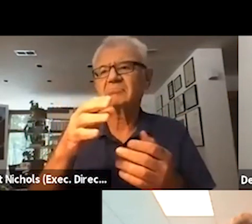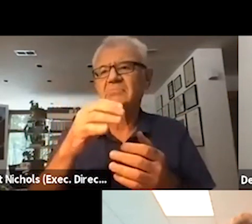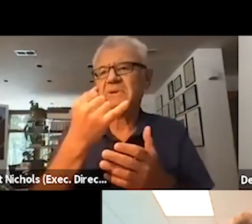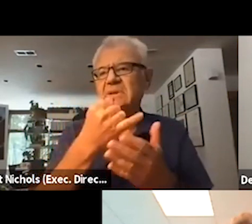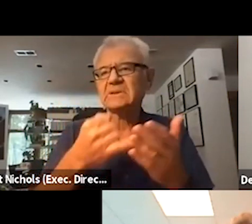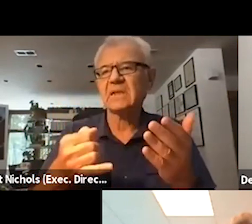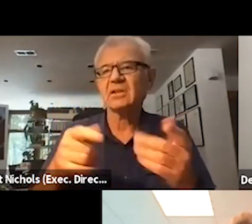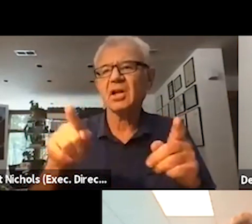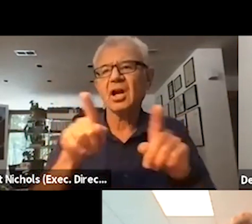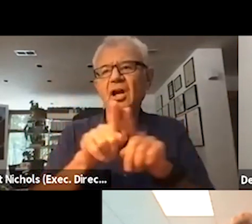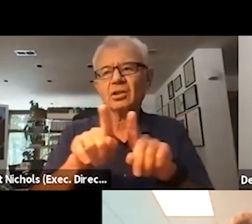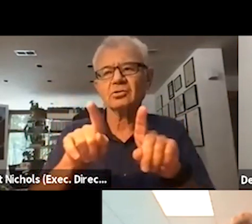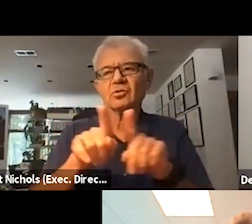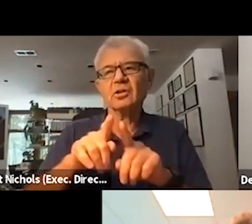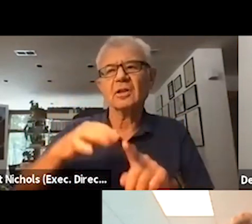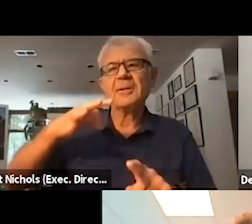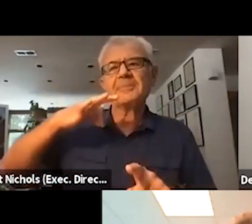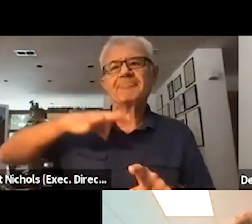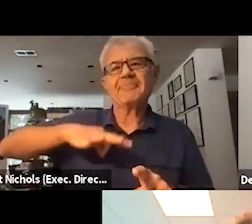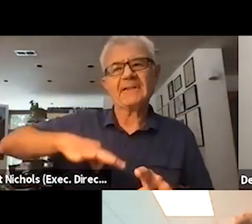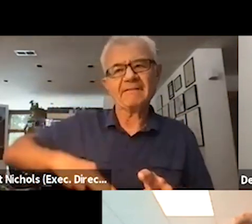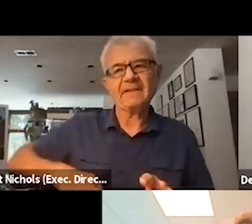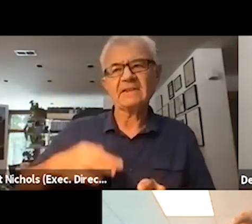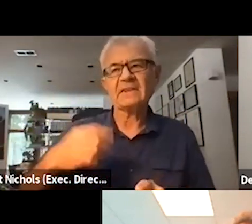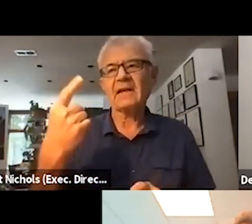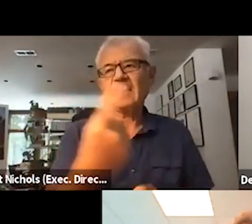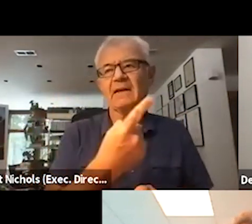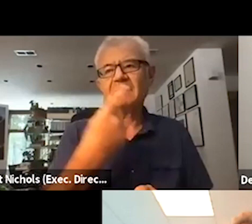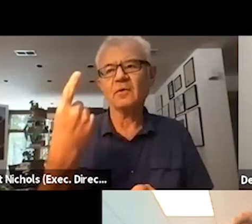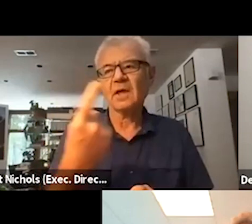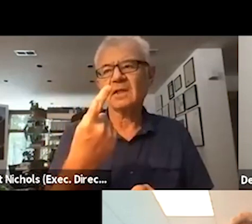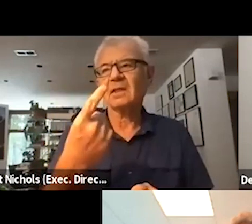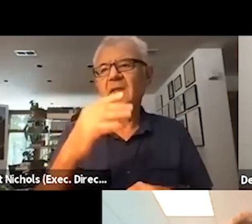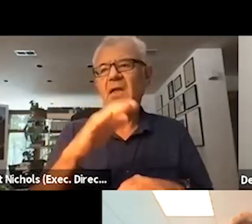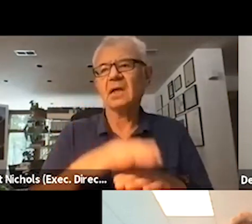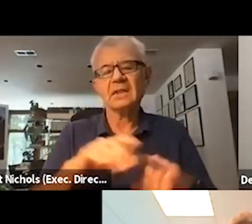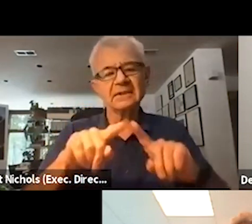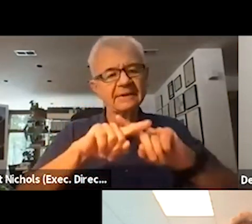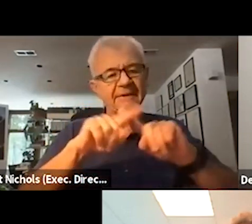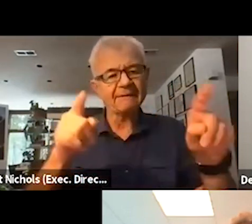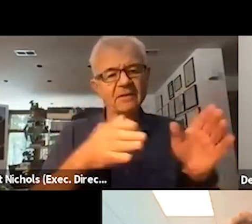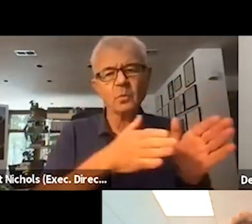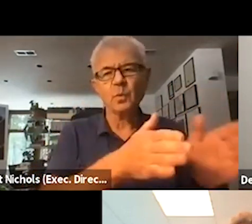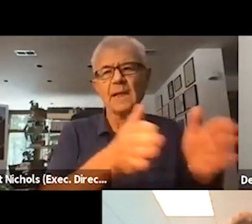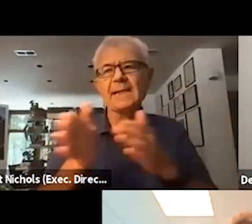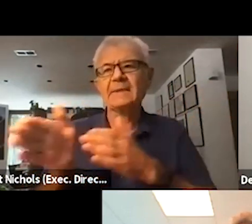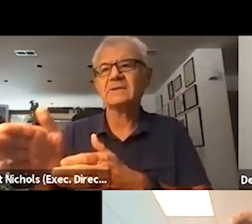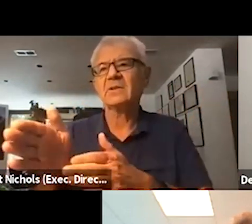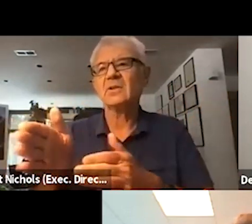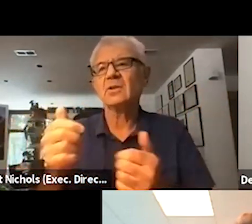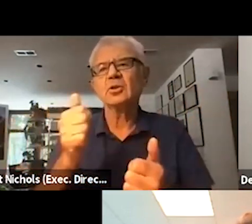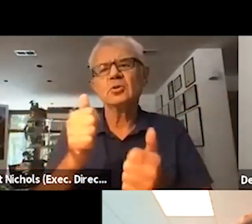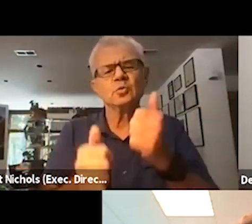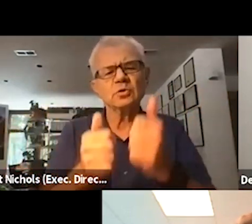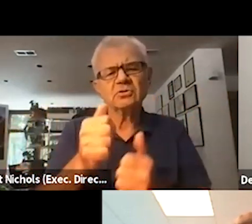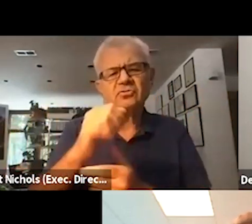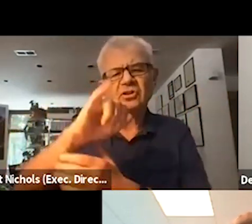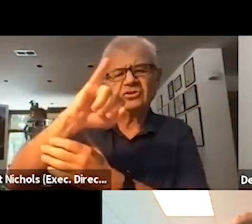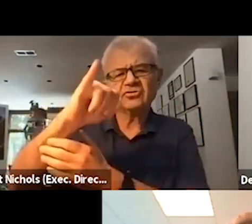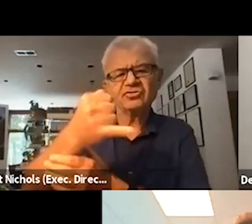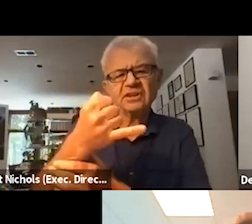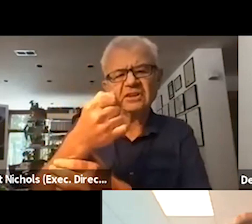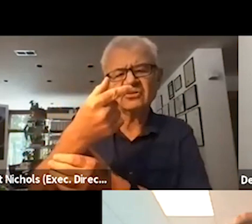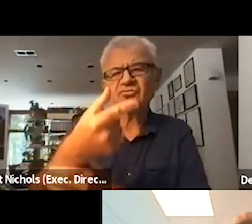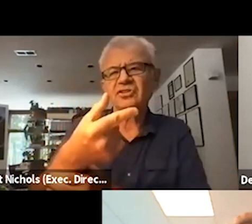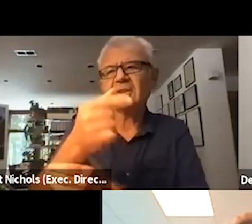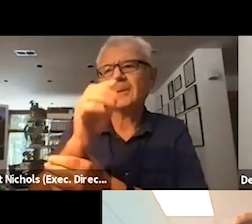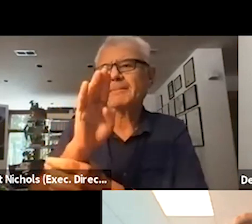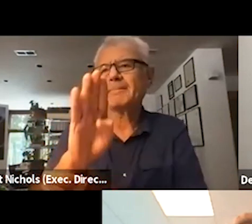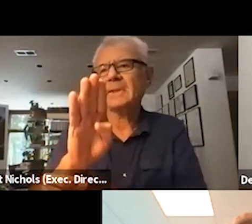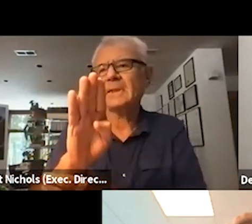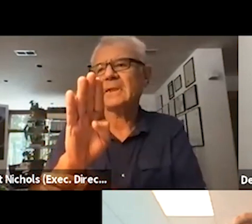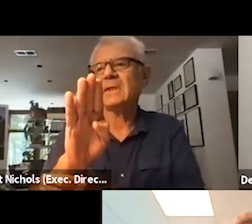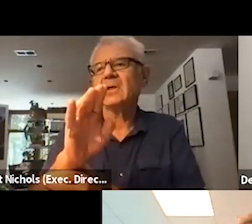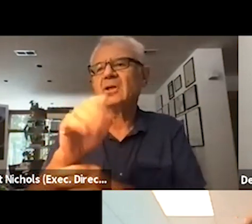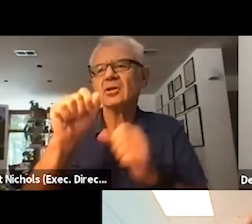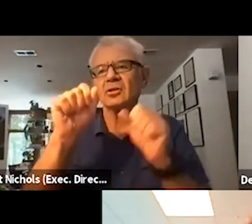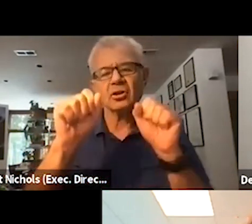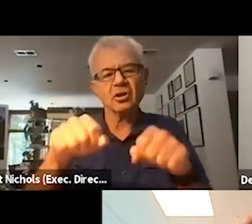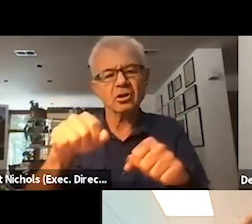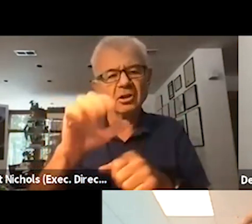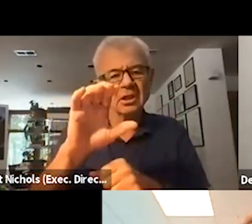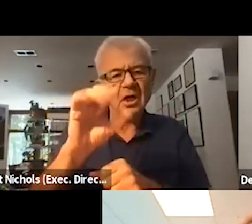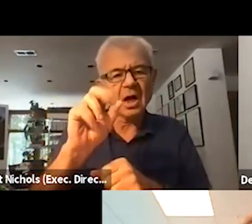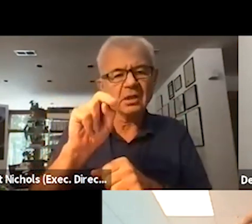This question is: If DeafSpace design also benefits everyone in different ways, maybe